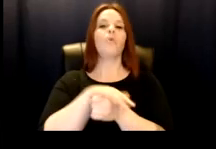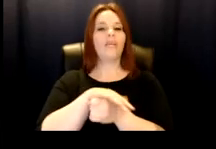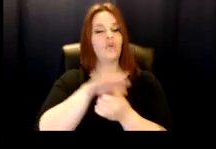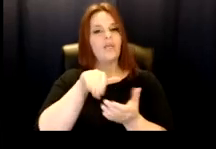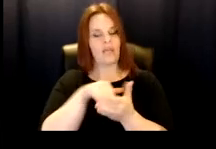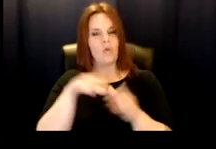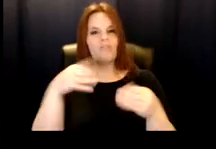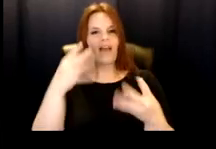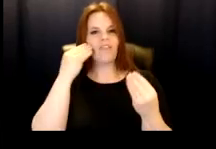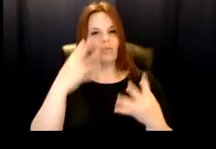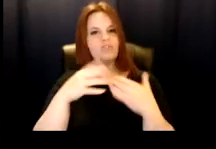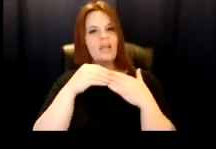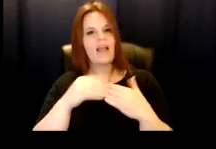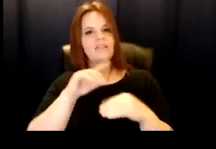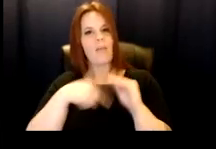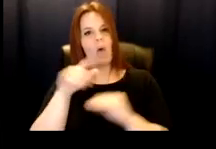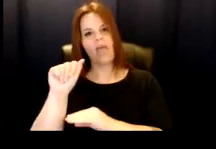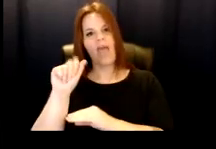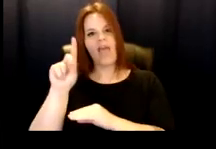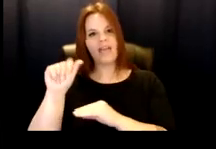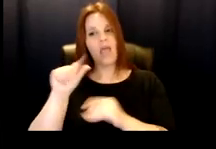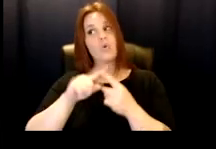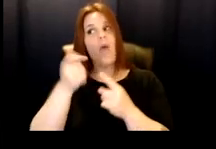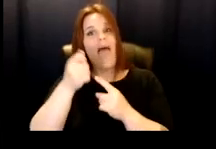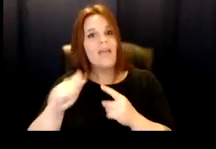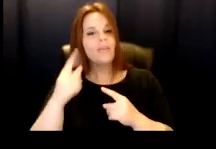Americans with Disabilities Act to anyone in the United States through a toll free line